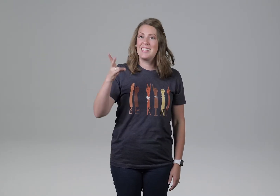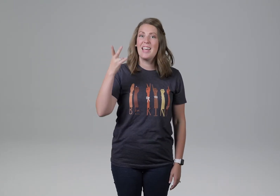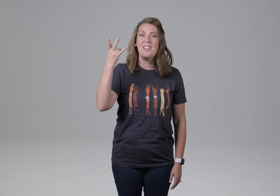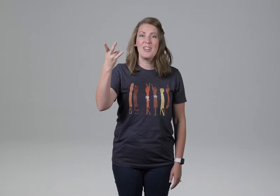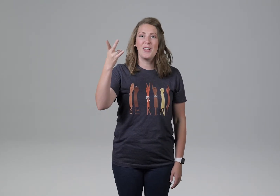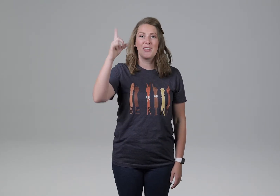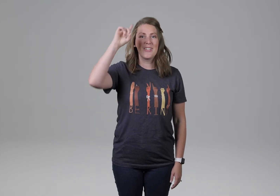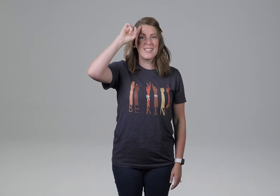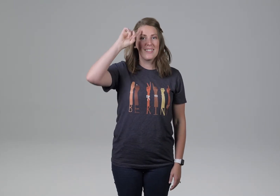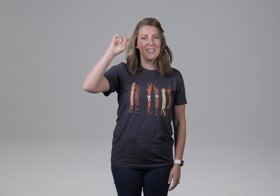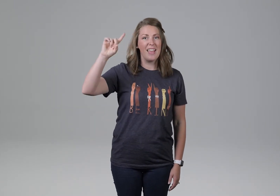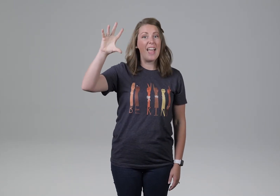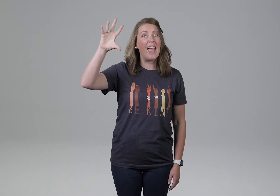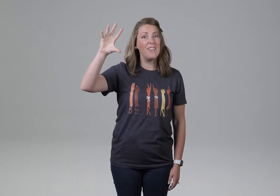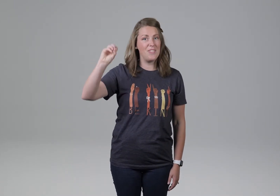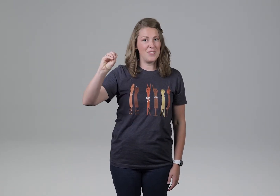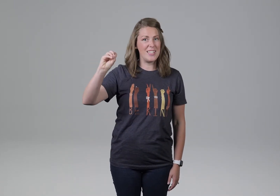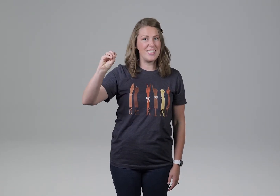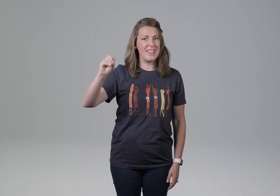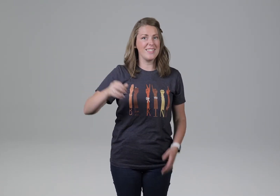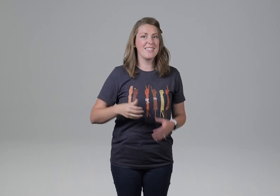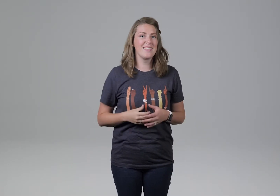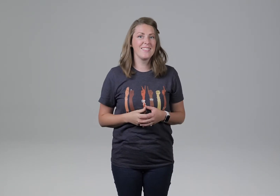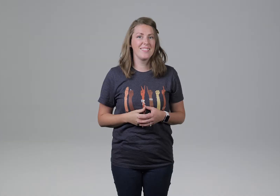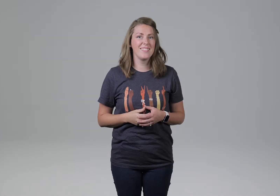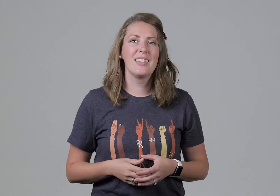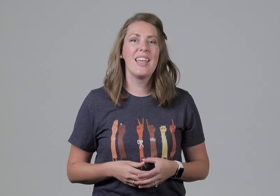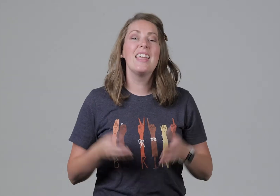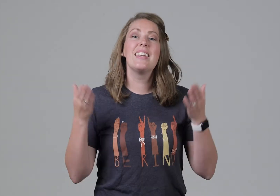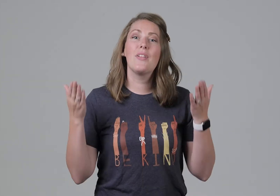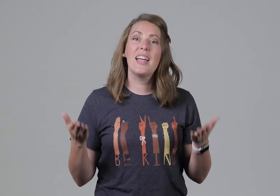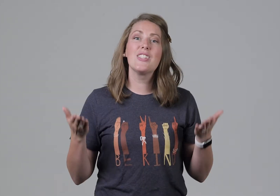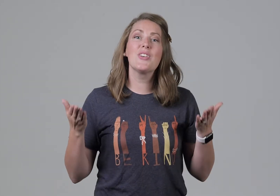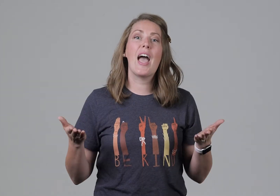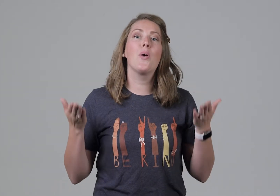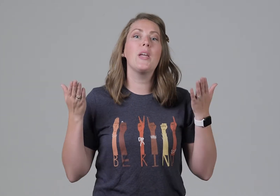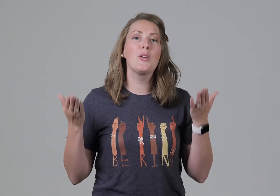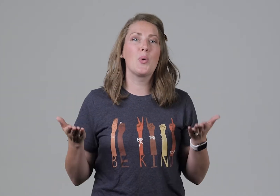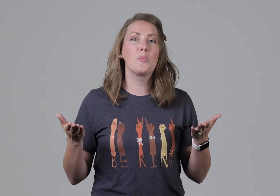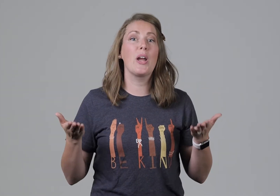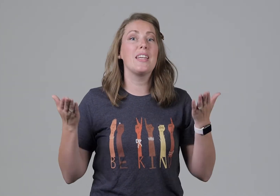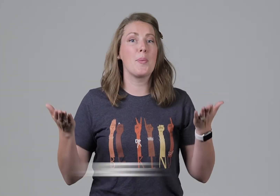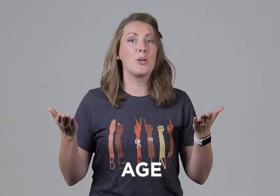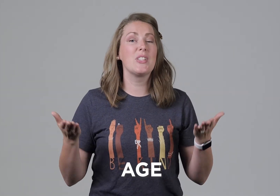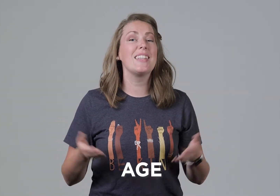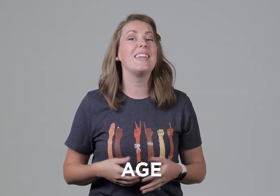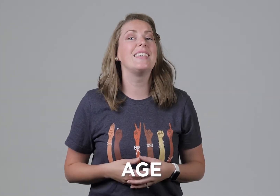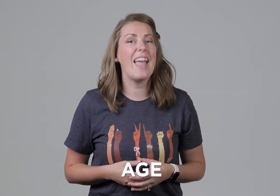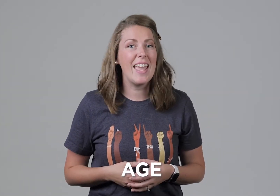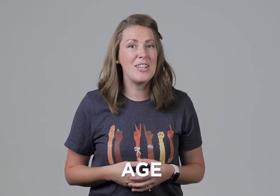seven dollars and fifty cents. Now let's look how we incorporate numbers into age.